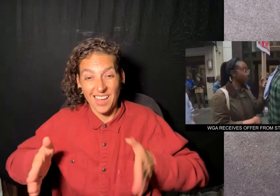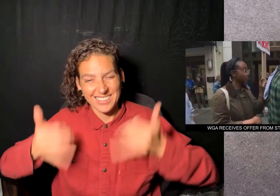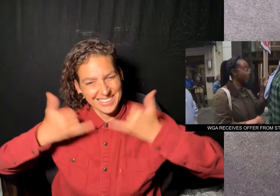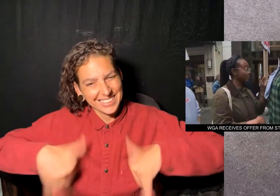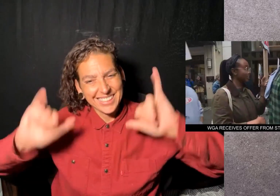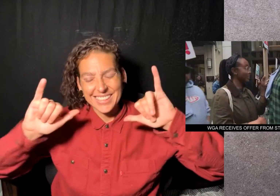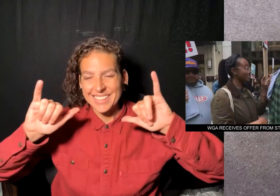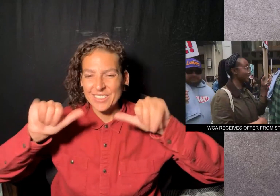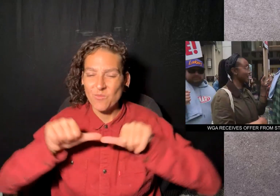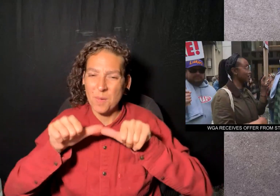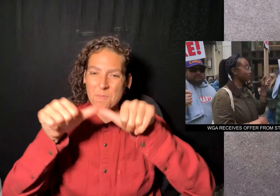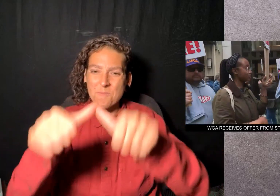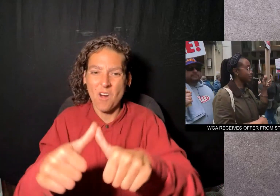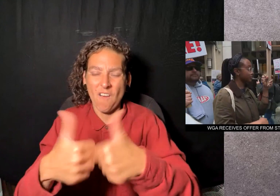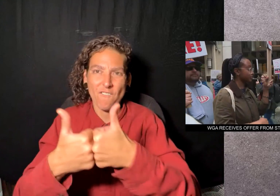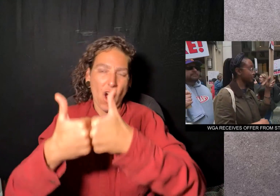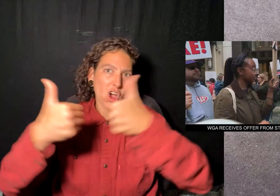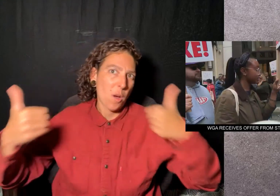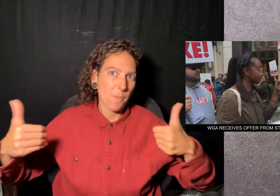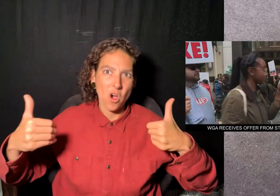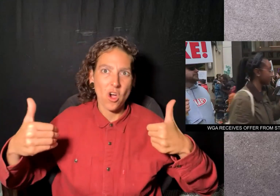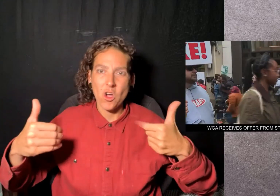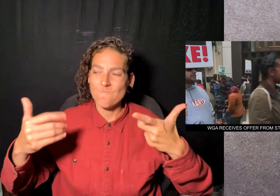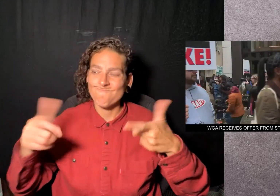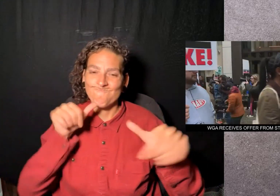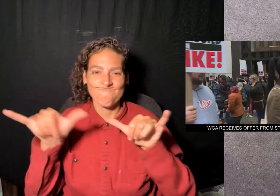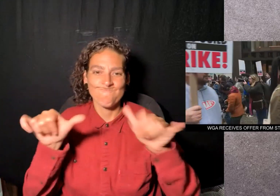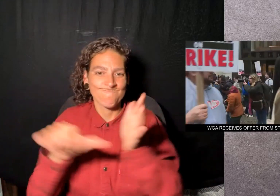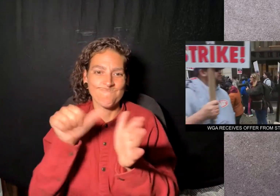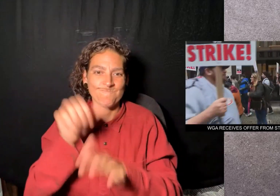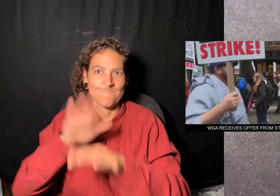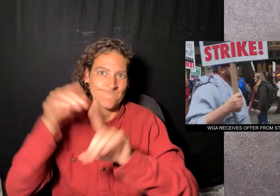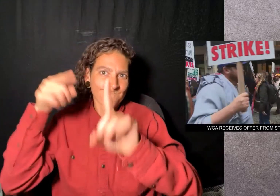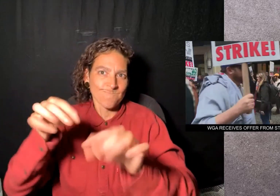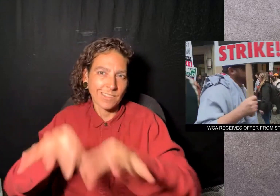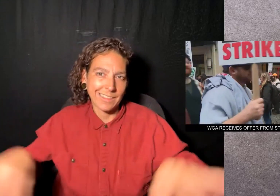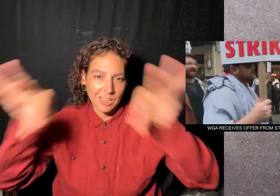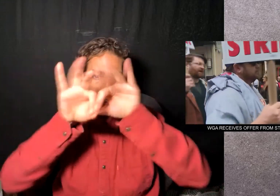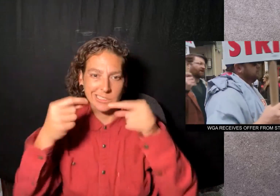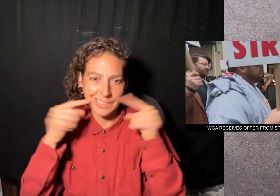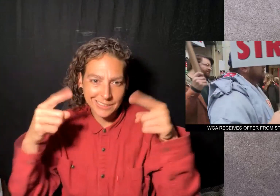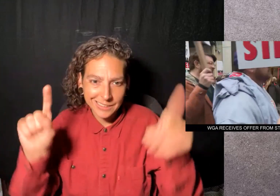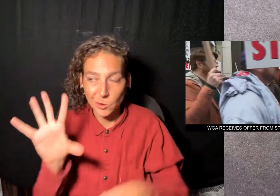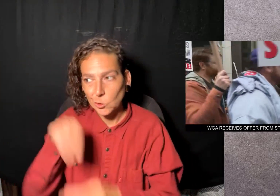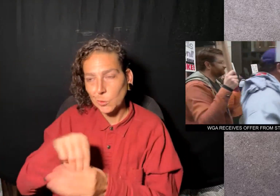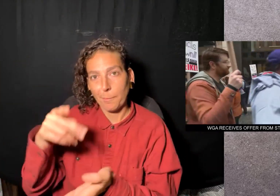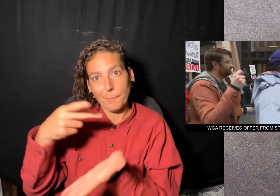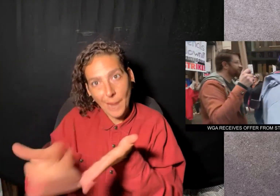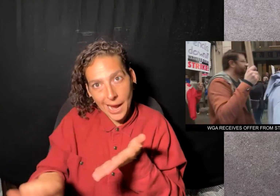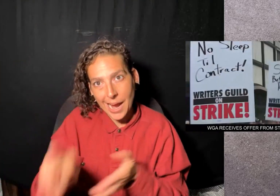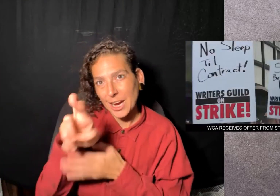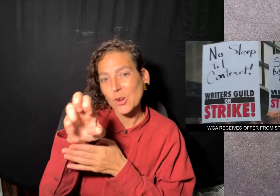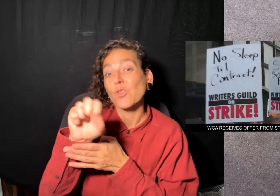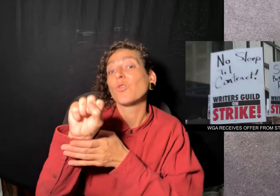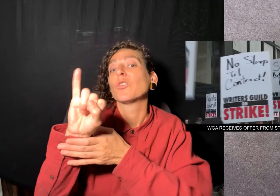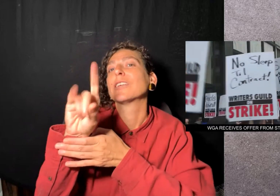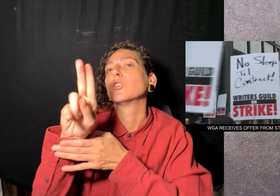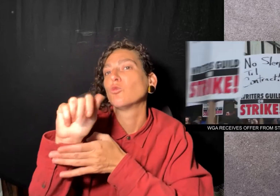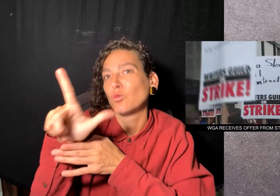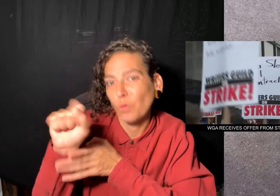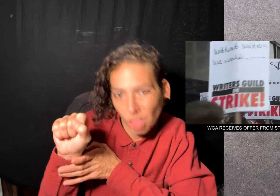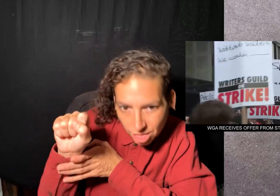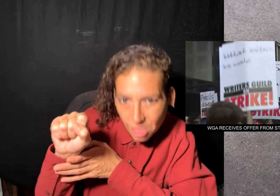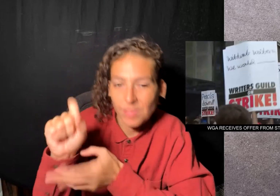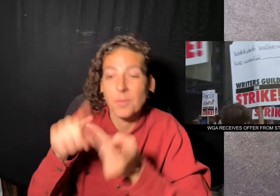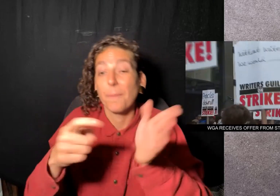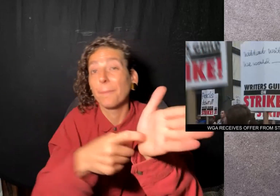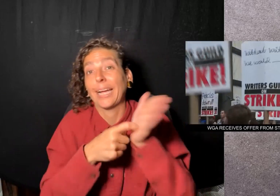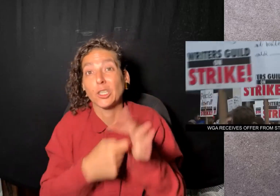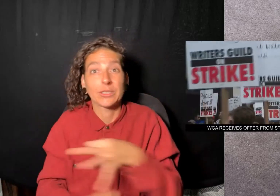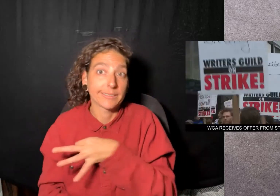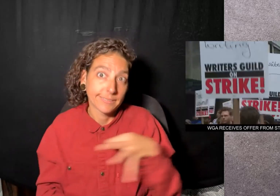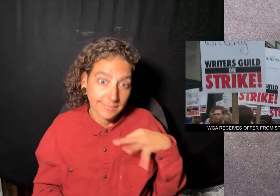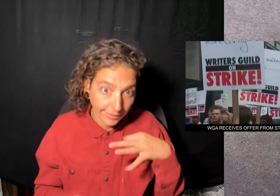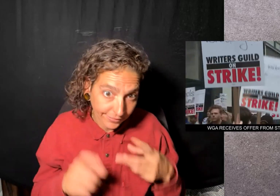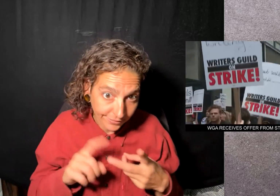sides still remain far apart on key issues including pay residuals mandatory staffing